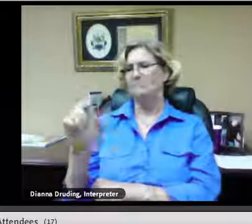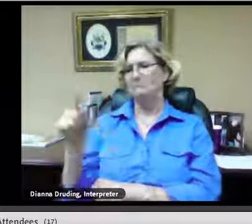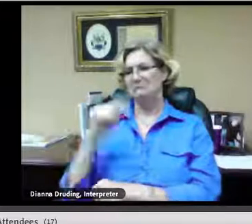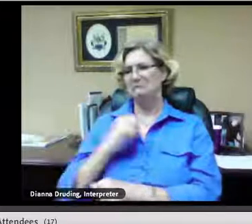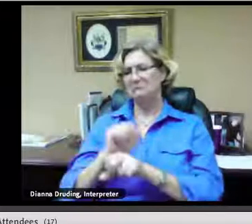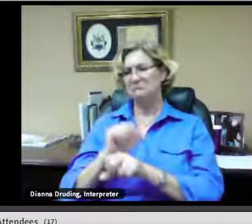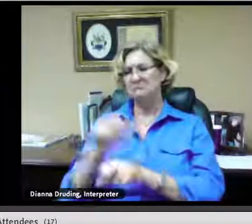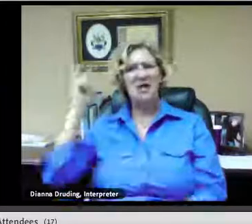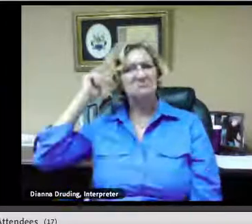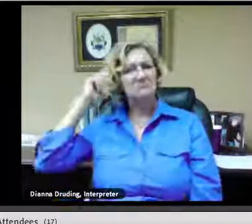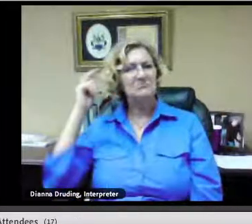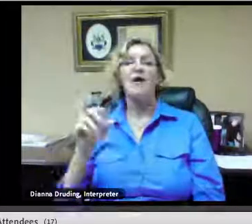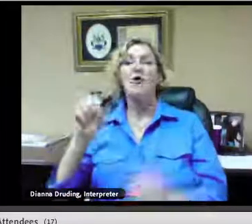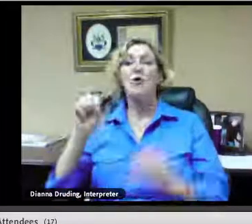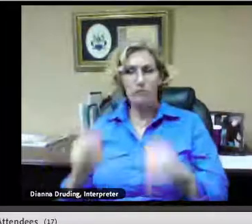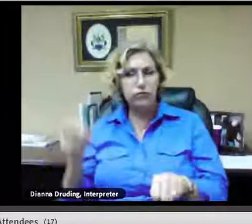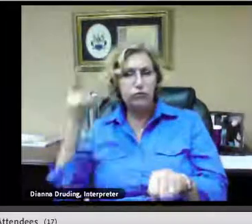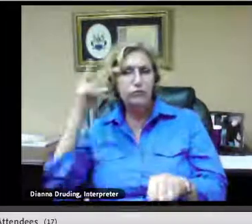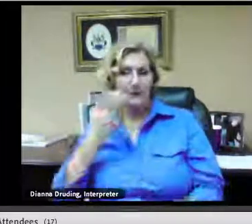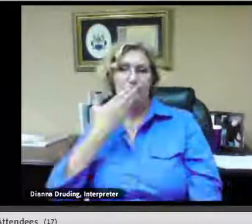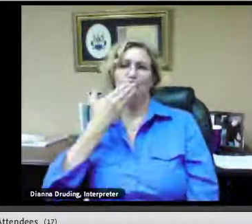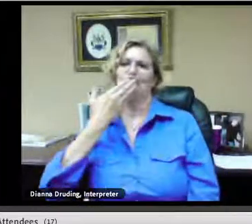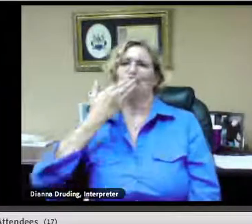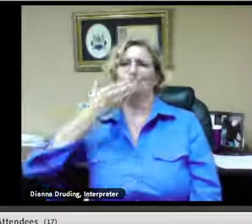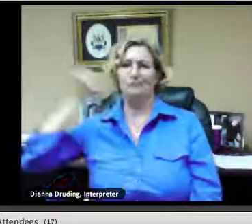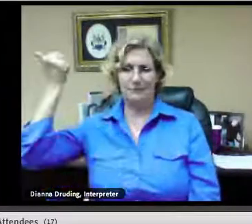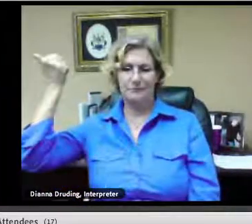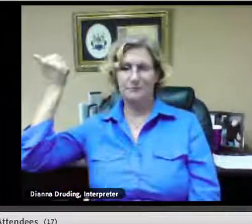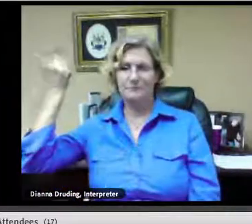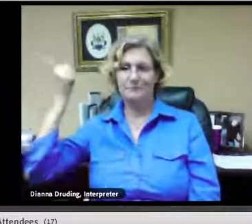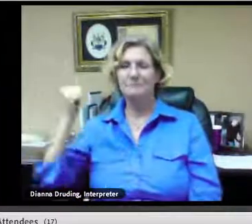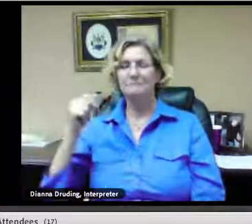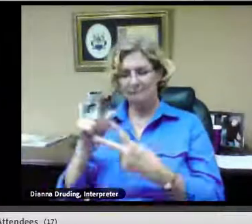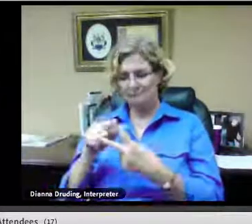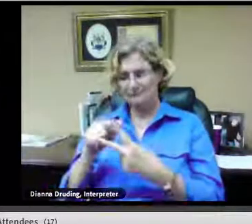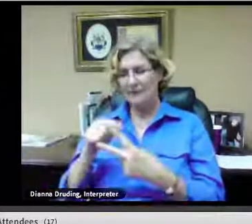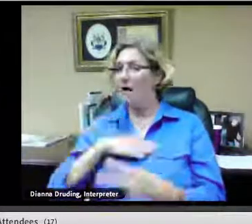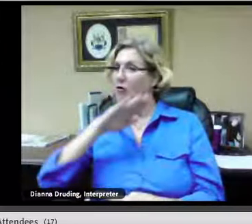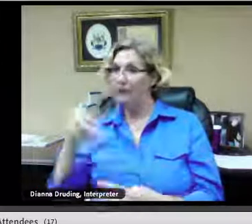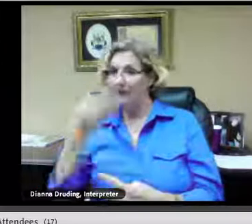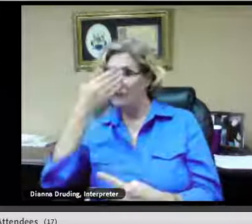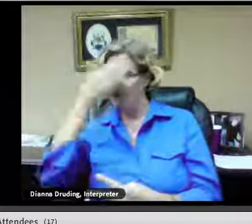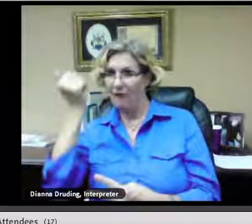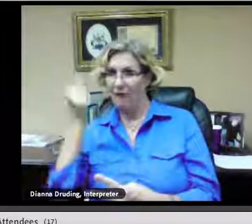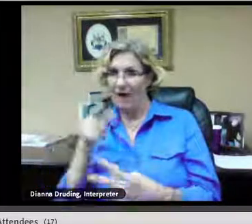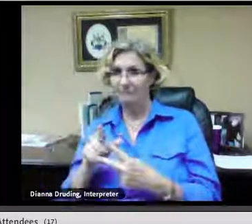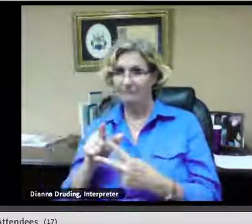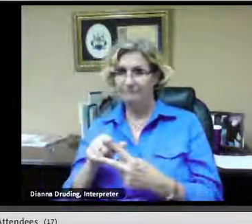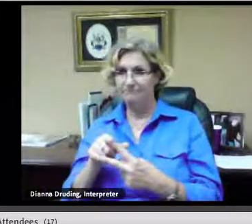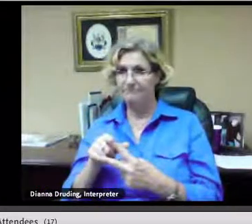In fact, I'll never forget the fact that, you know, the time he called me up on the phone. First of all, I couldn't believe he was actually using the phone.